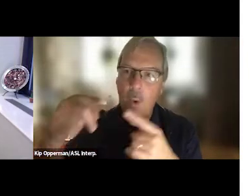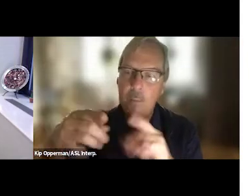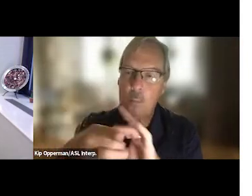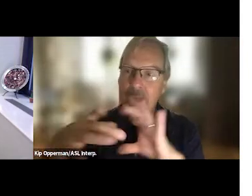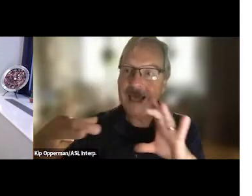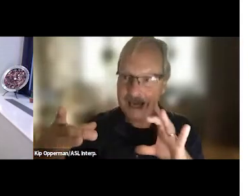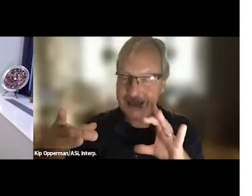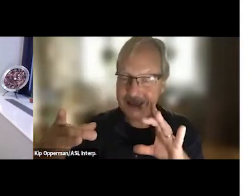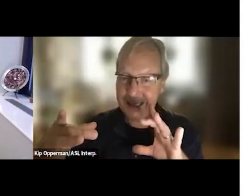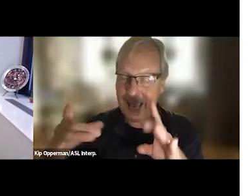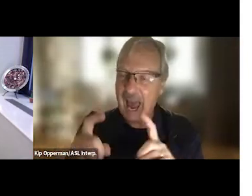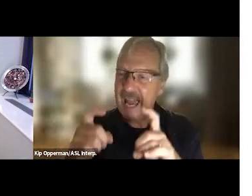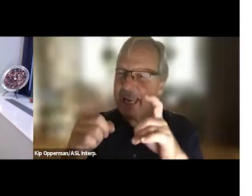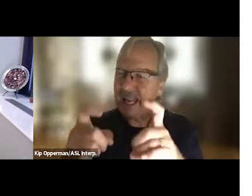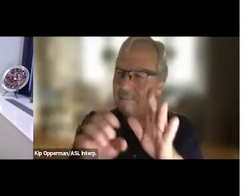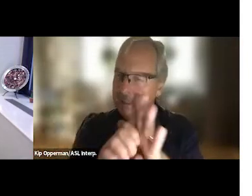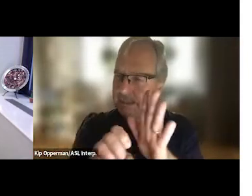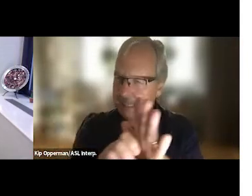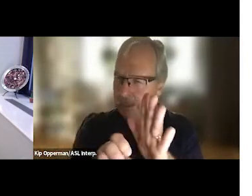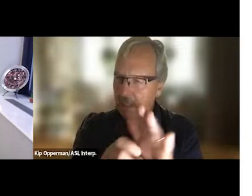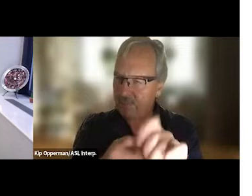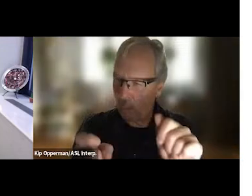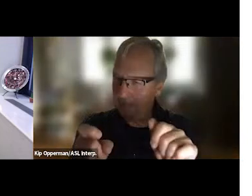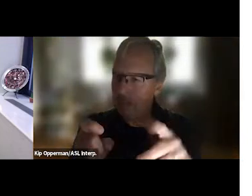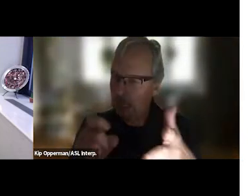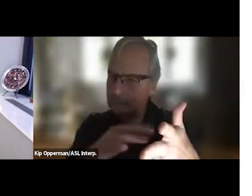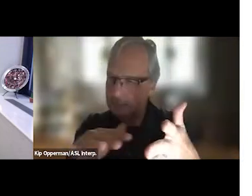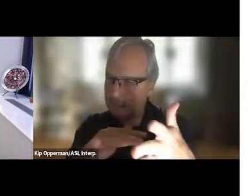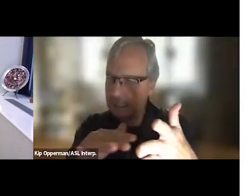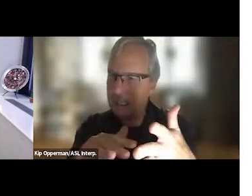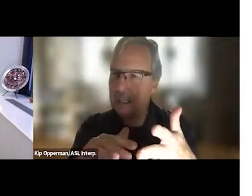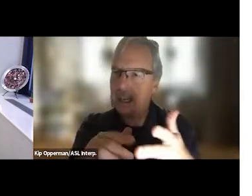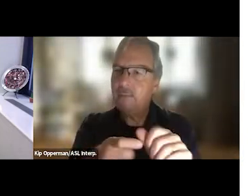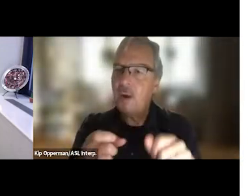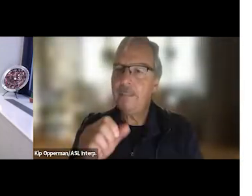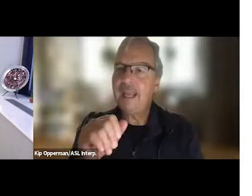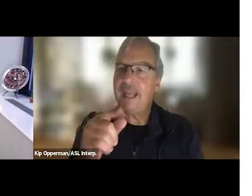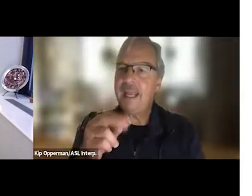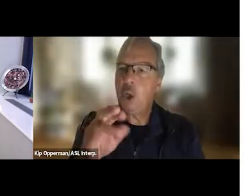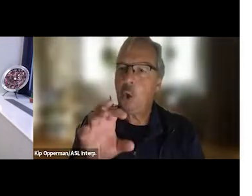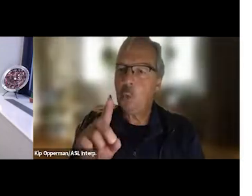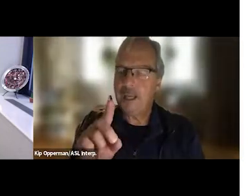Just to give an example from a classic study from Ingrid Binswanger in 2007